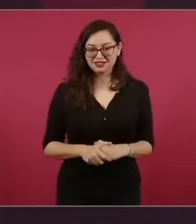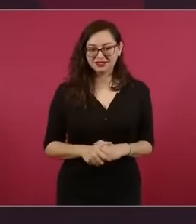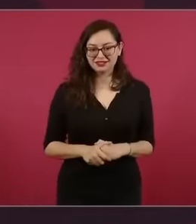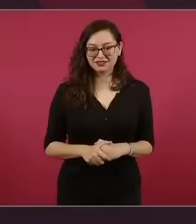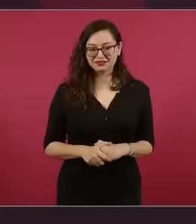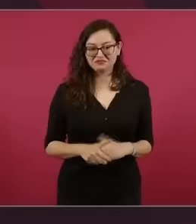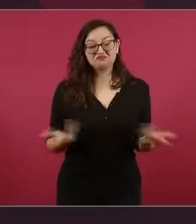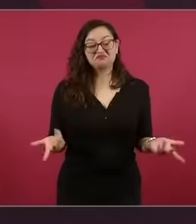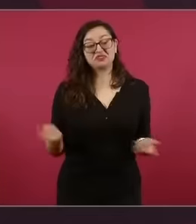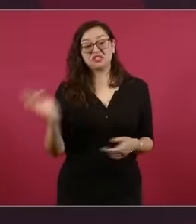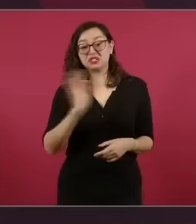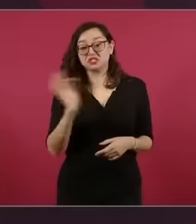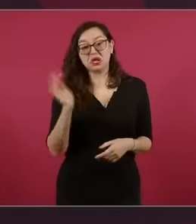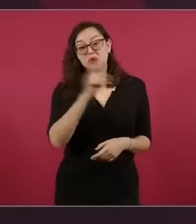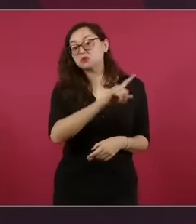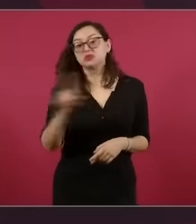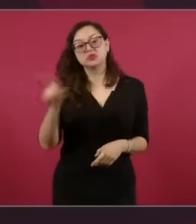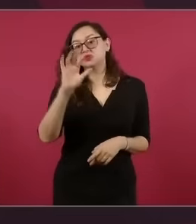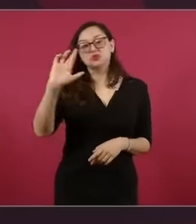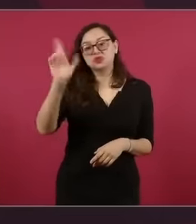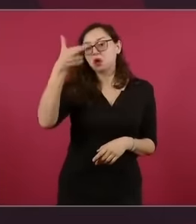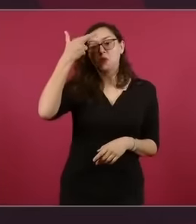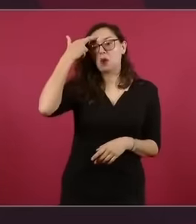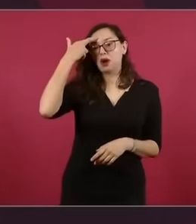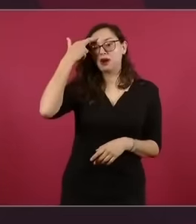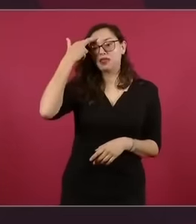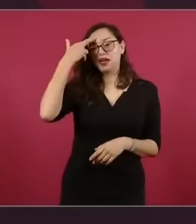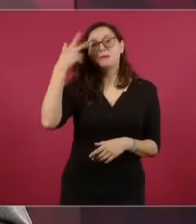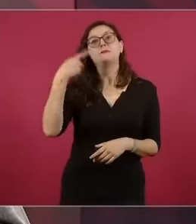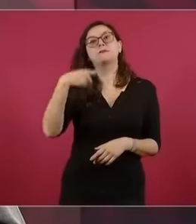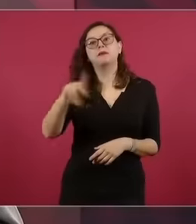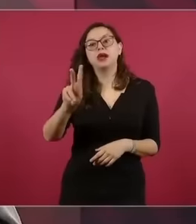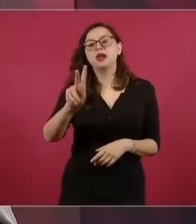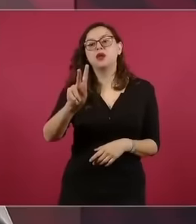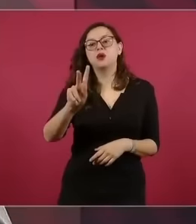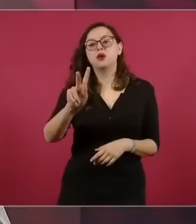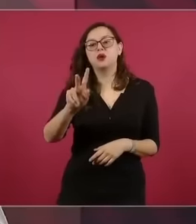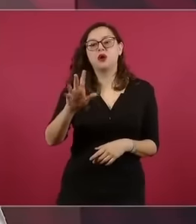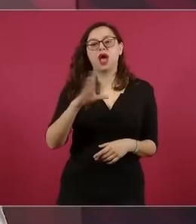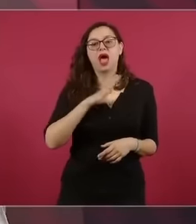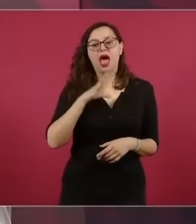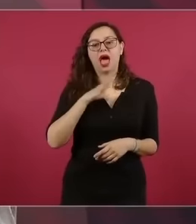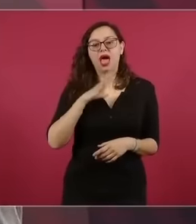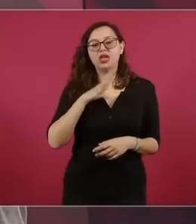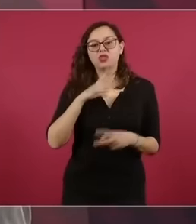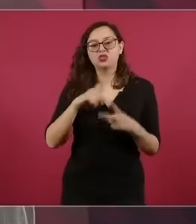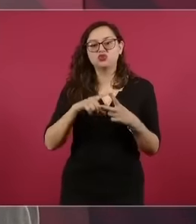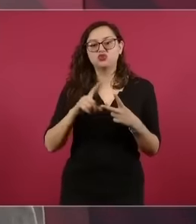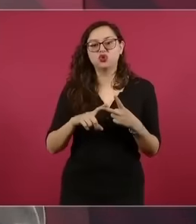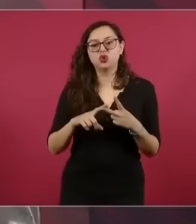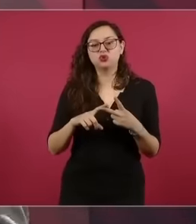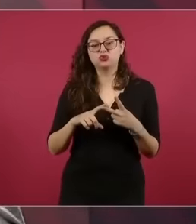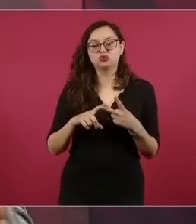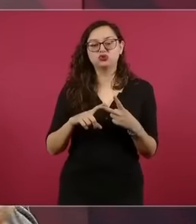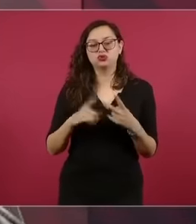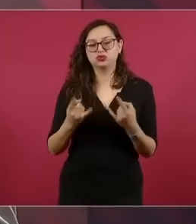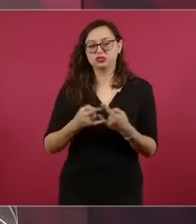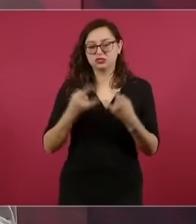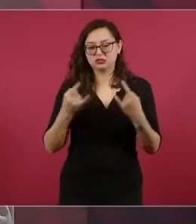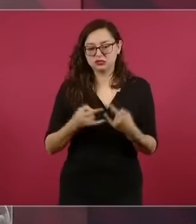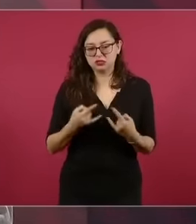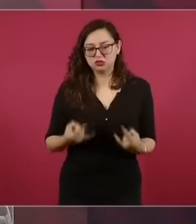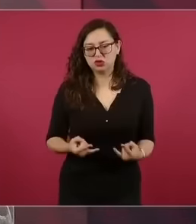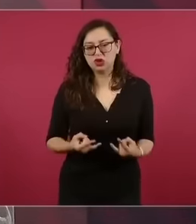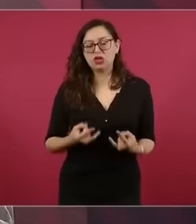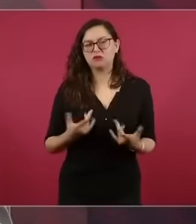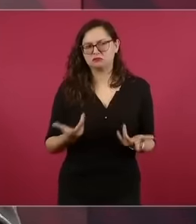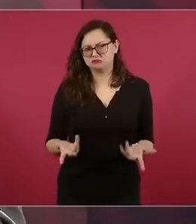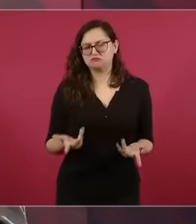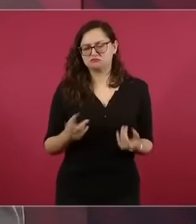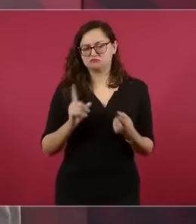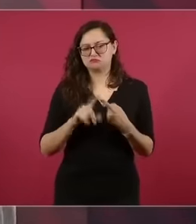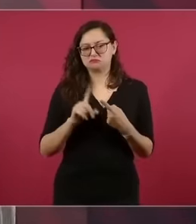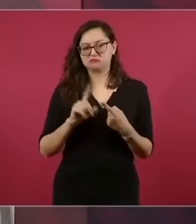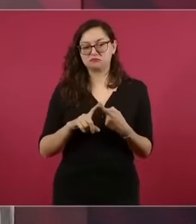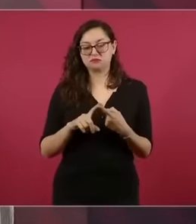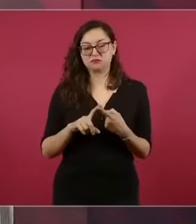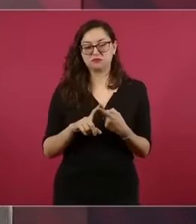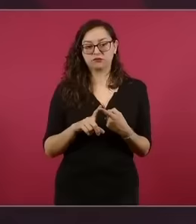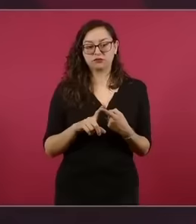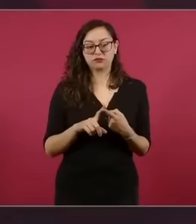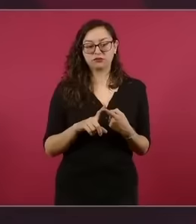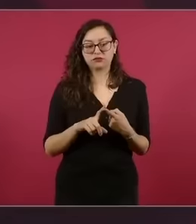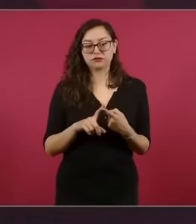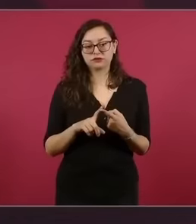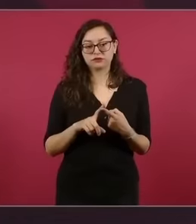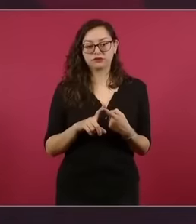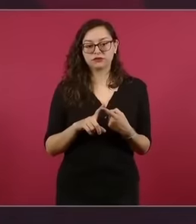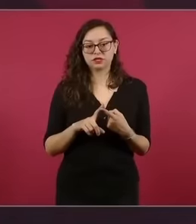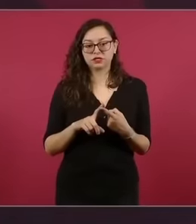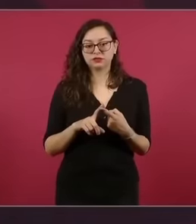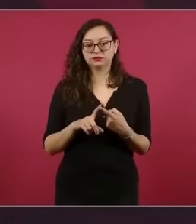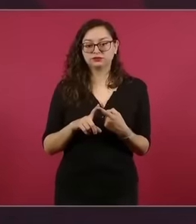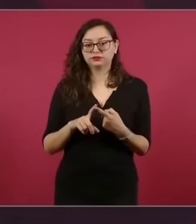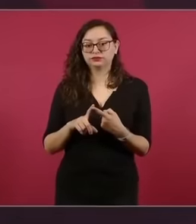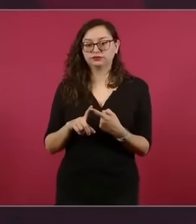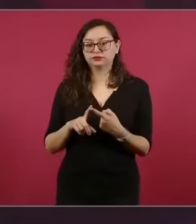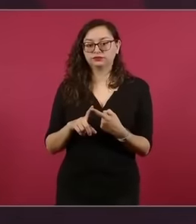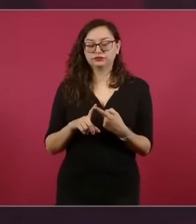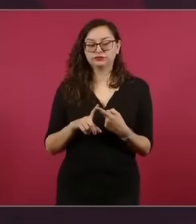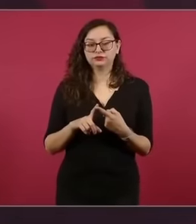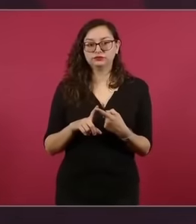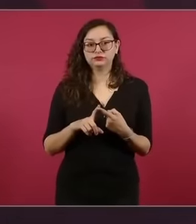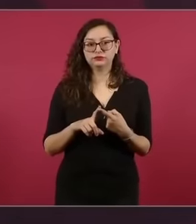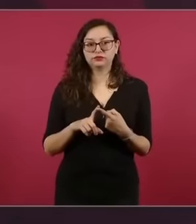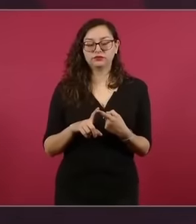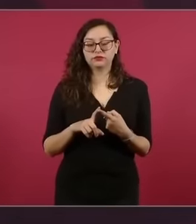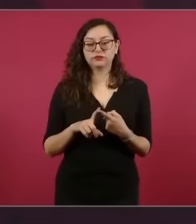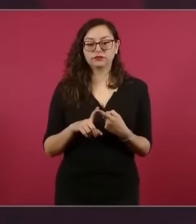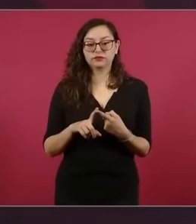several things I don't know if you remember two of these facts that They are public one that eh